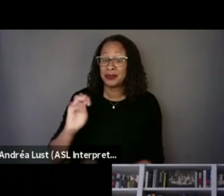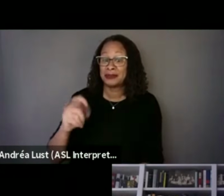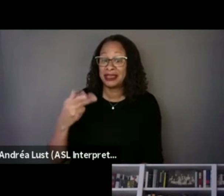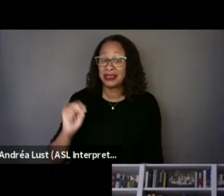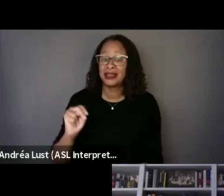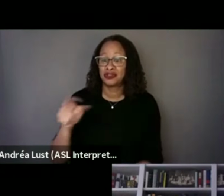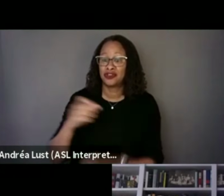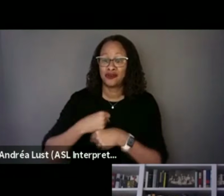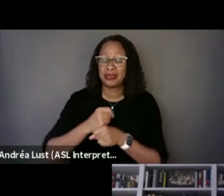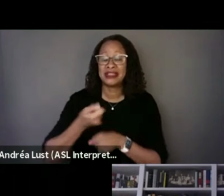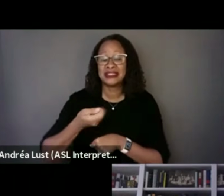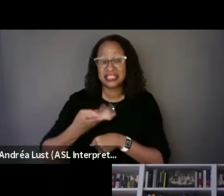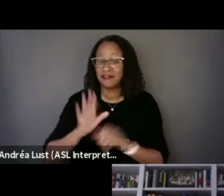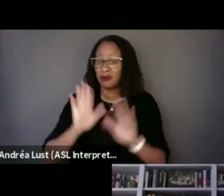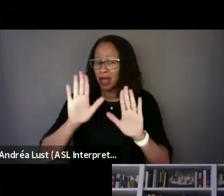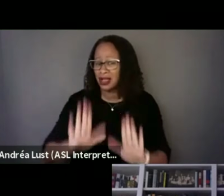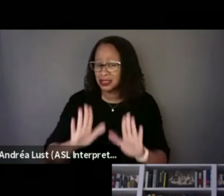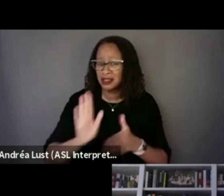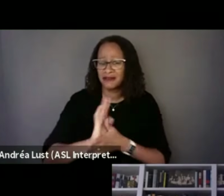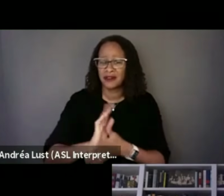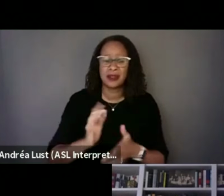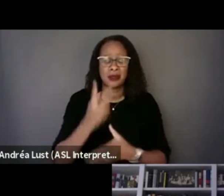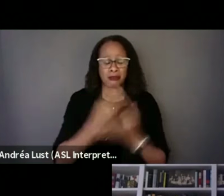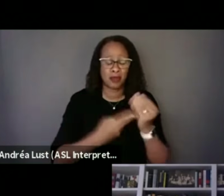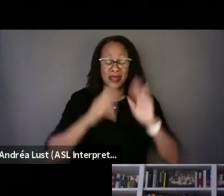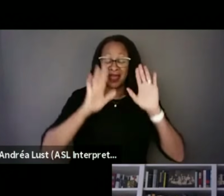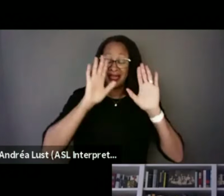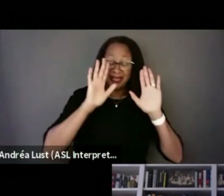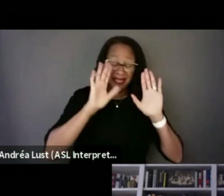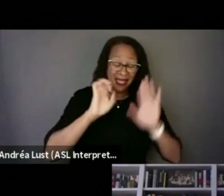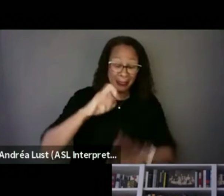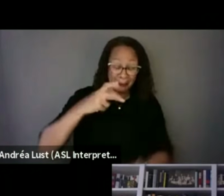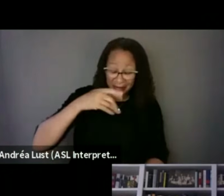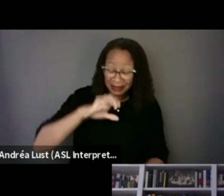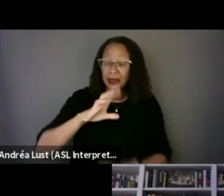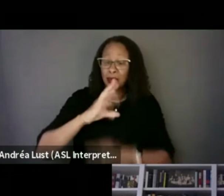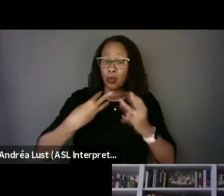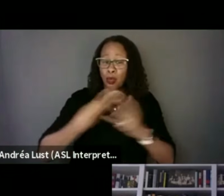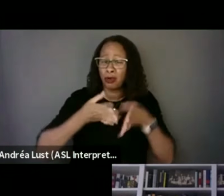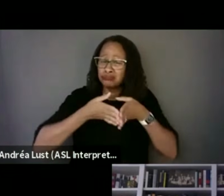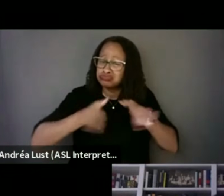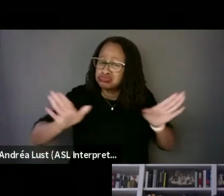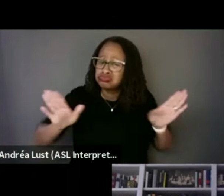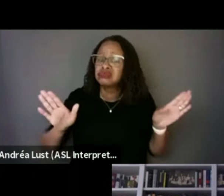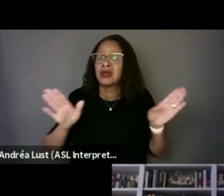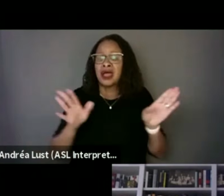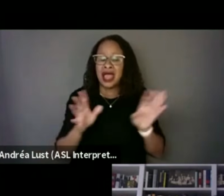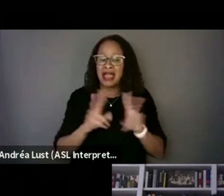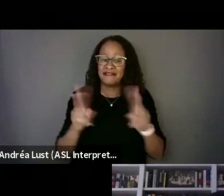that are both, you know, sort of epic and worldwide, but also very personal. I'm thinking of obviously the "Lost Boys Of Sudan",